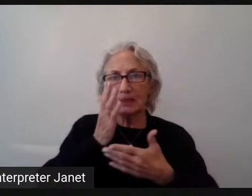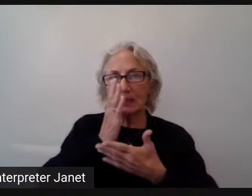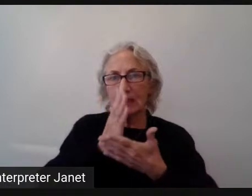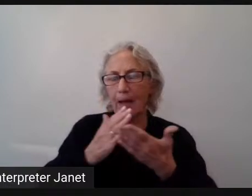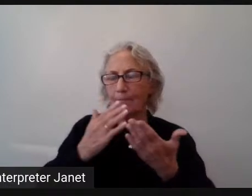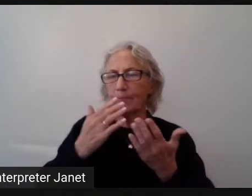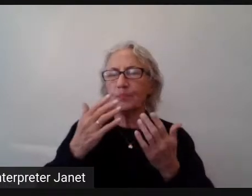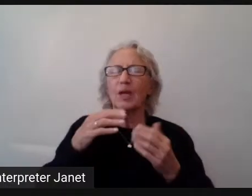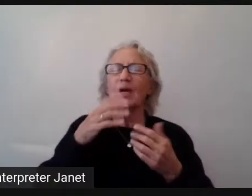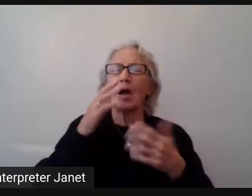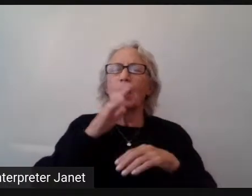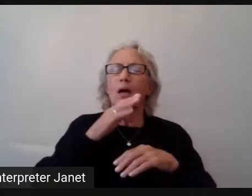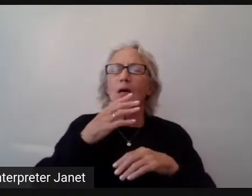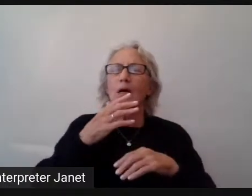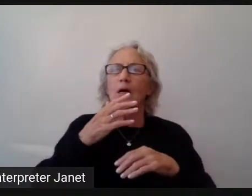Under that community support menu you can